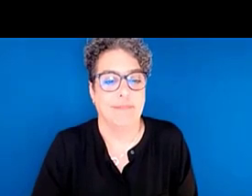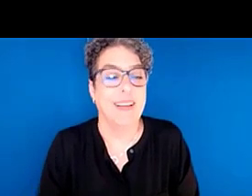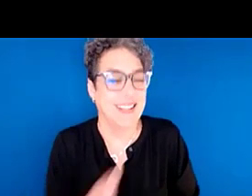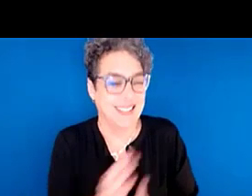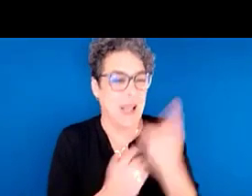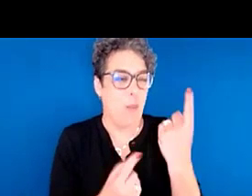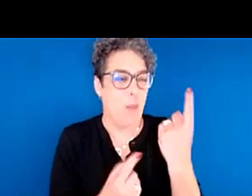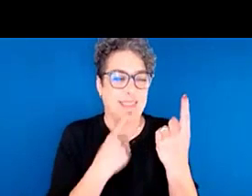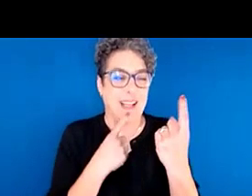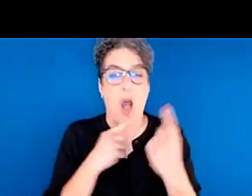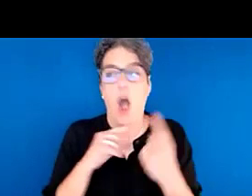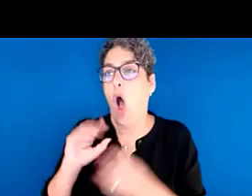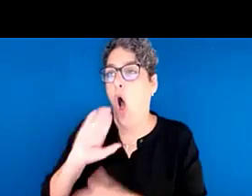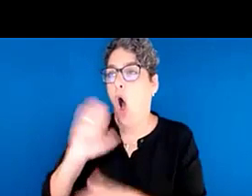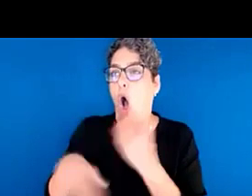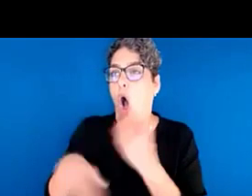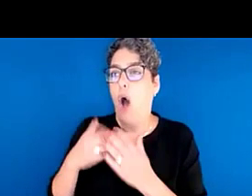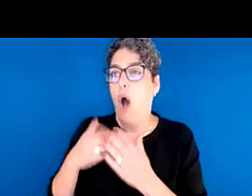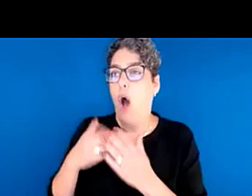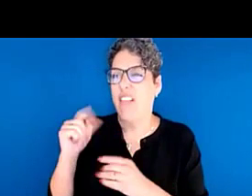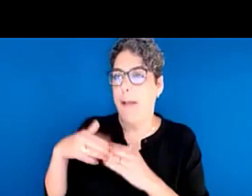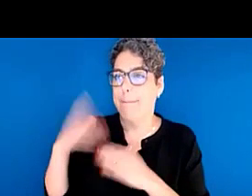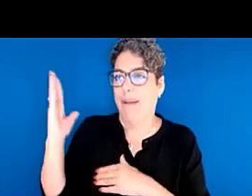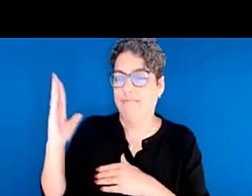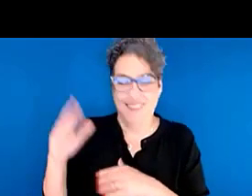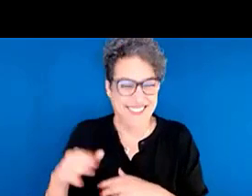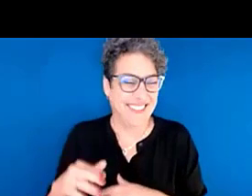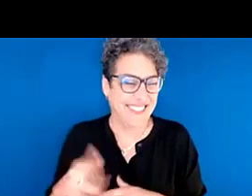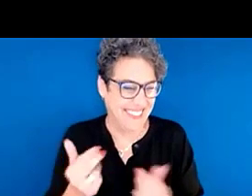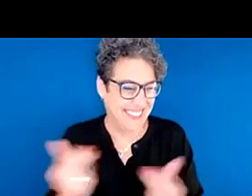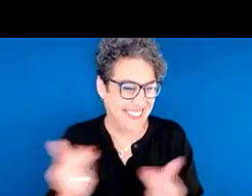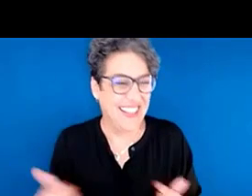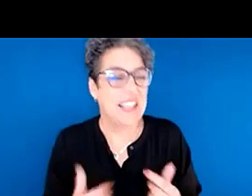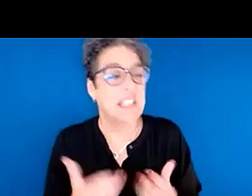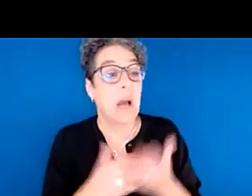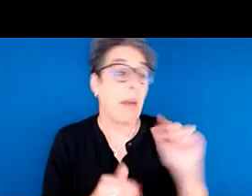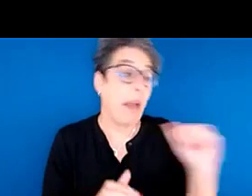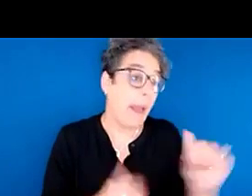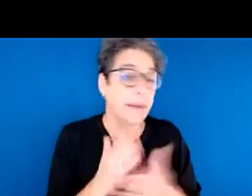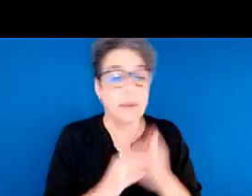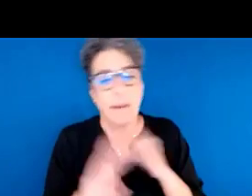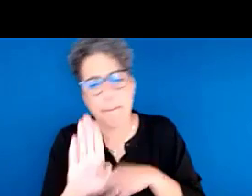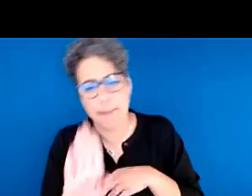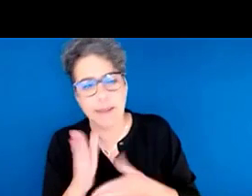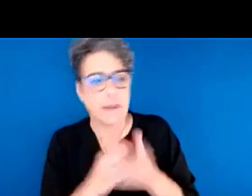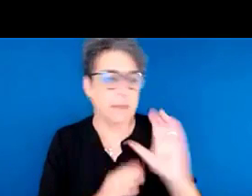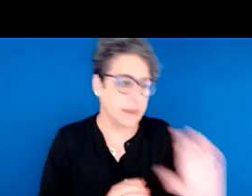Elyse Sullivan: Let's see. C. Okay, we got a smattering. We've got As, Bs, Cs. We've got a lot of all of the above.